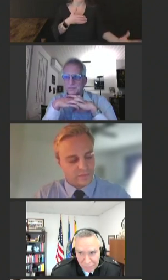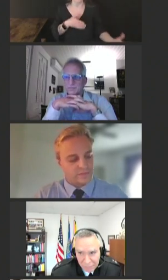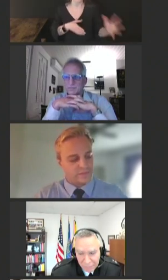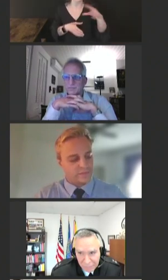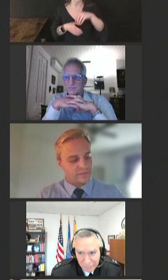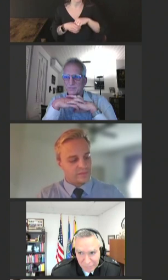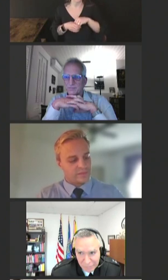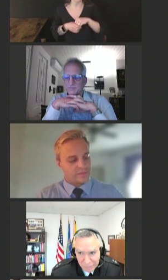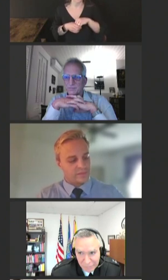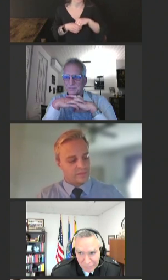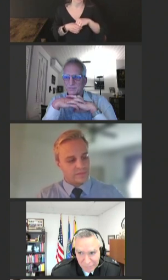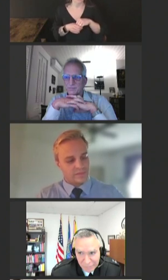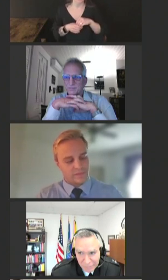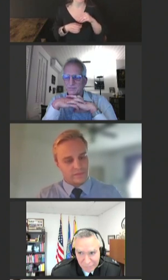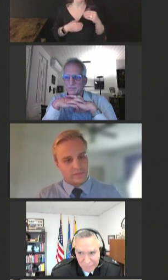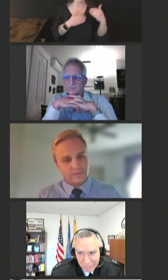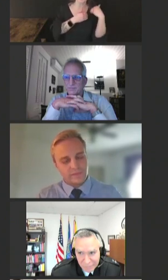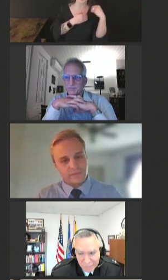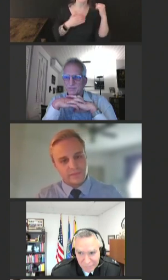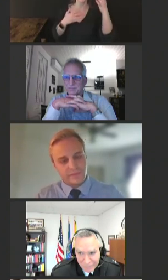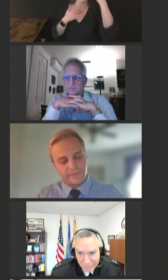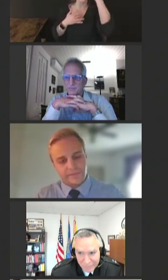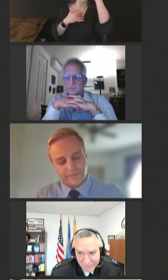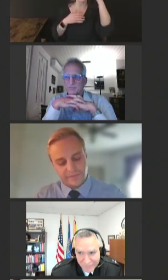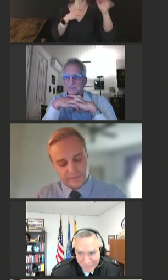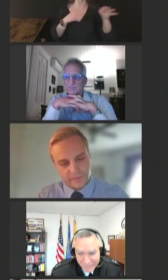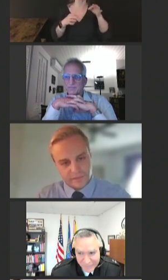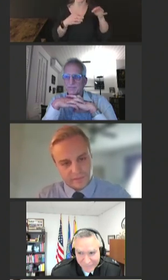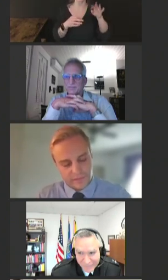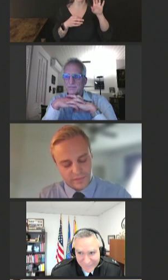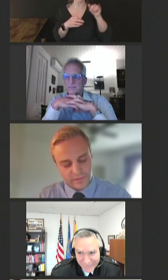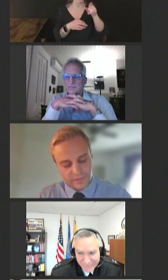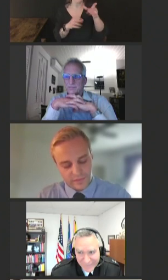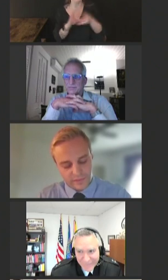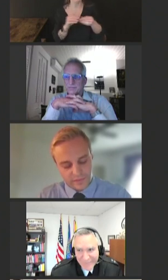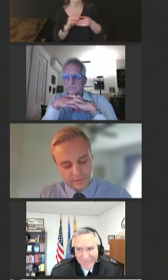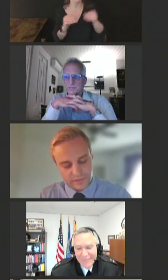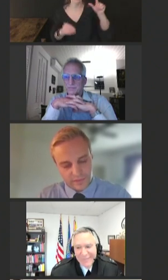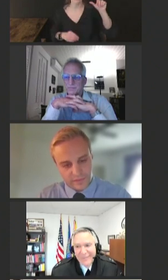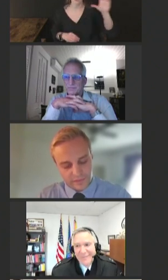that you've described to us -- the Long-COVID conditions. And so, when we think about, you know,